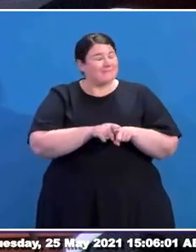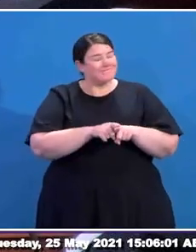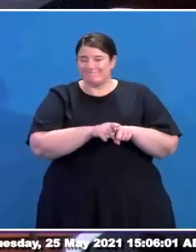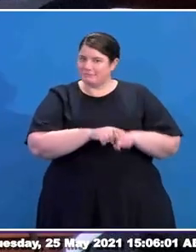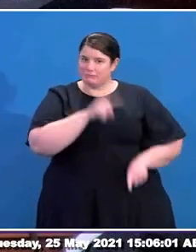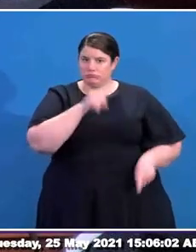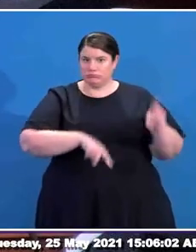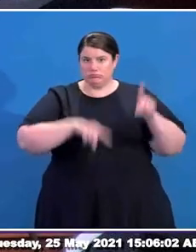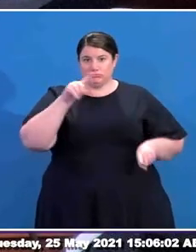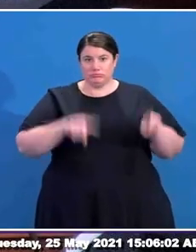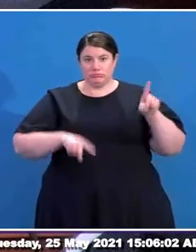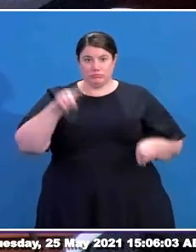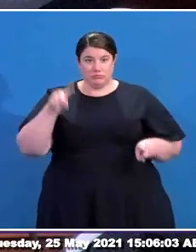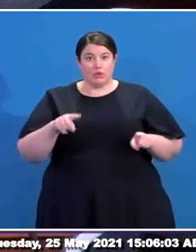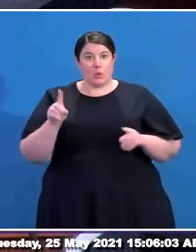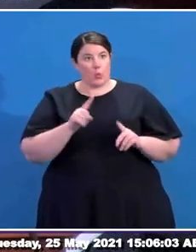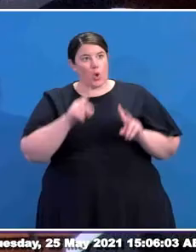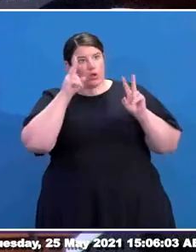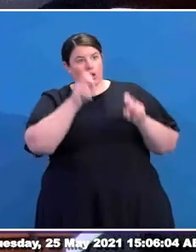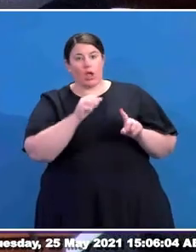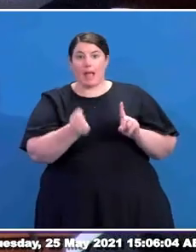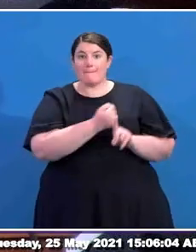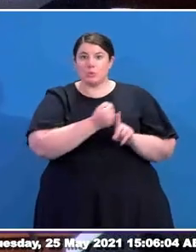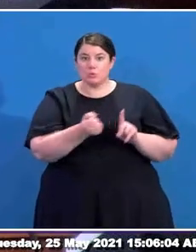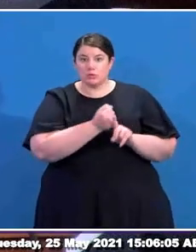constitutes abuse, assault and neglect.